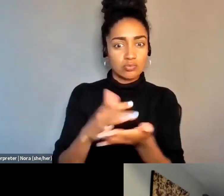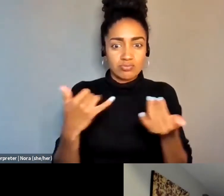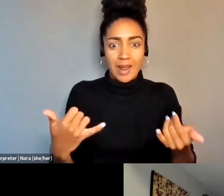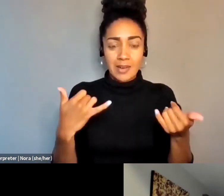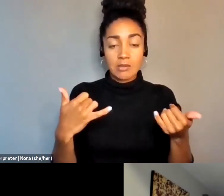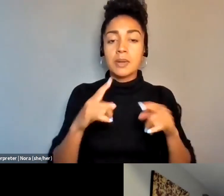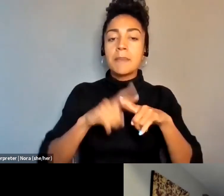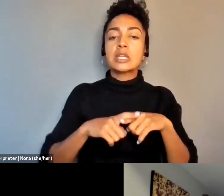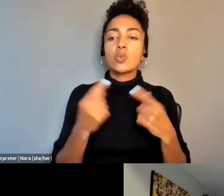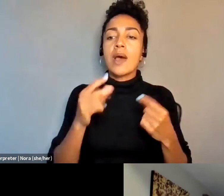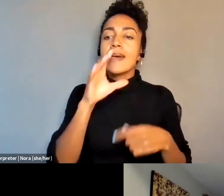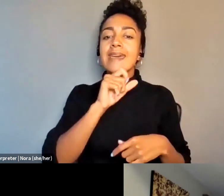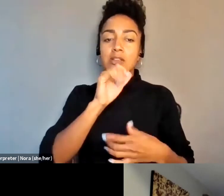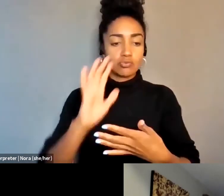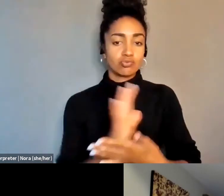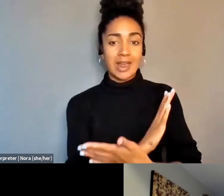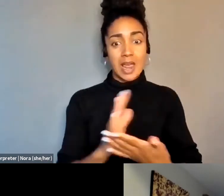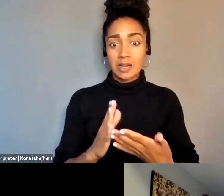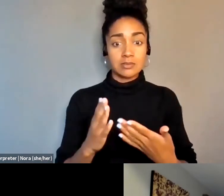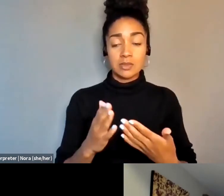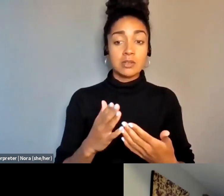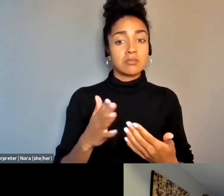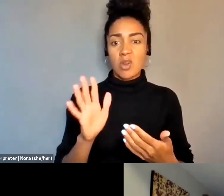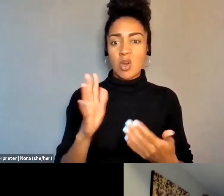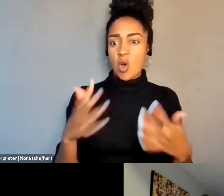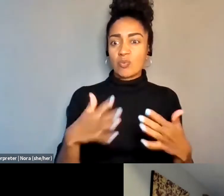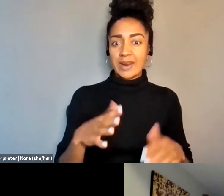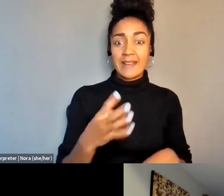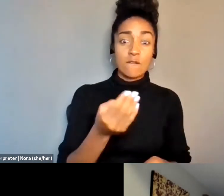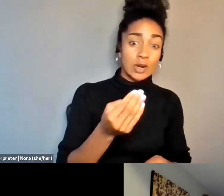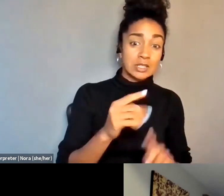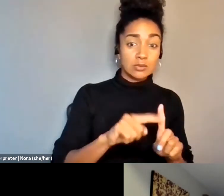adolescent girl population.